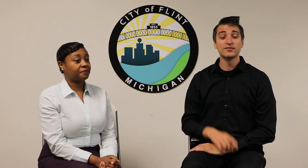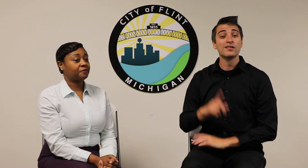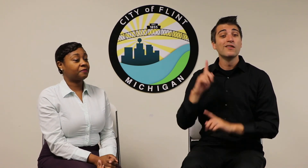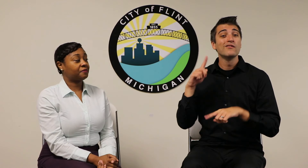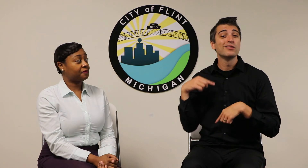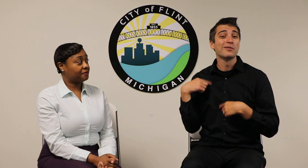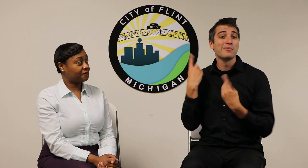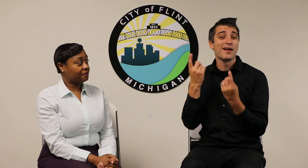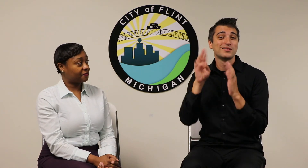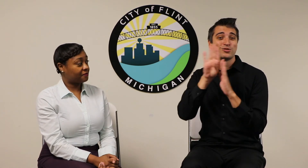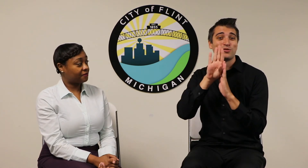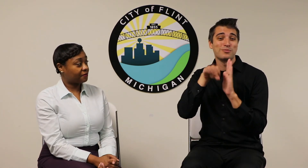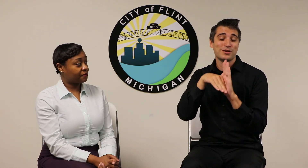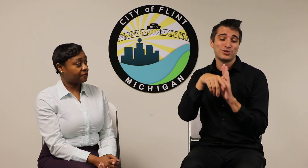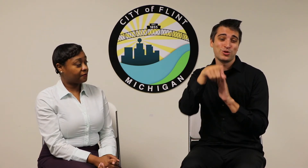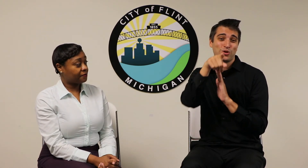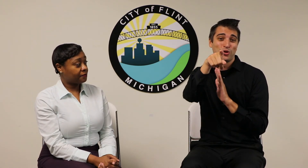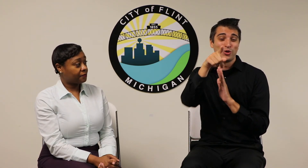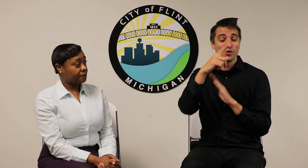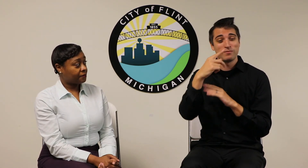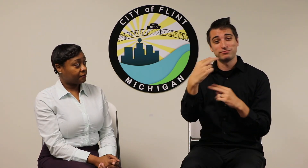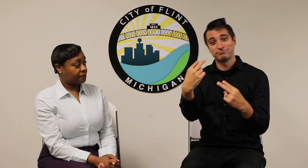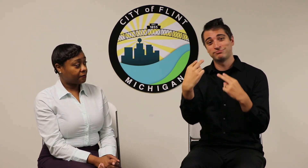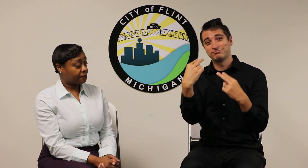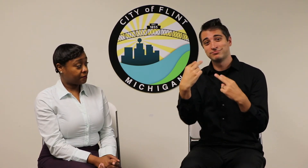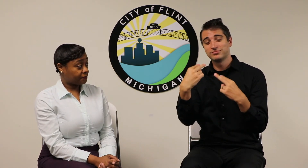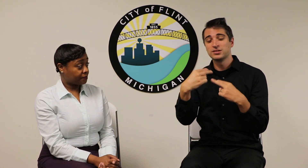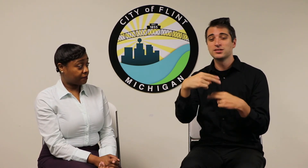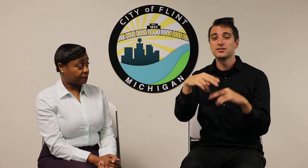For the past 30 minutes you've been listening to the city of Flint health